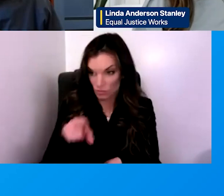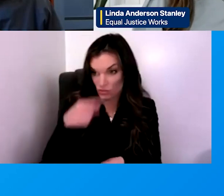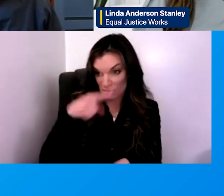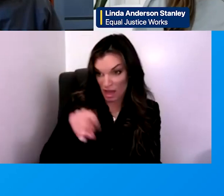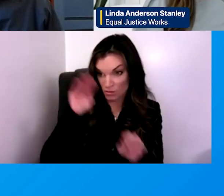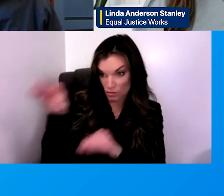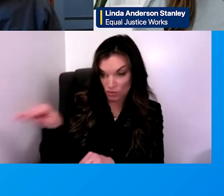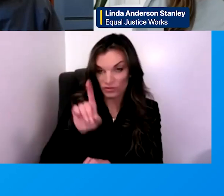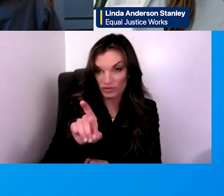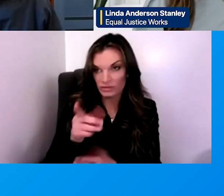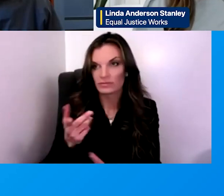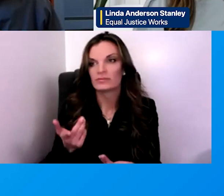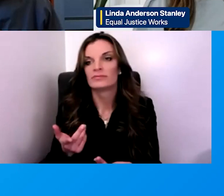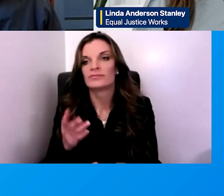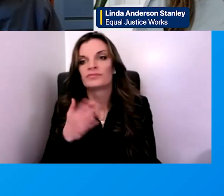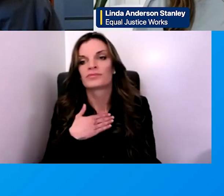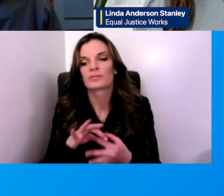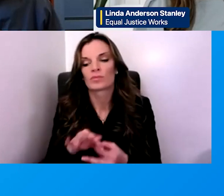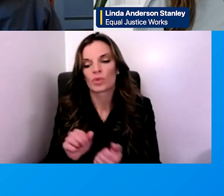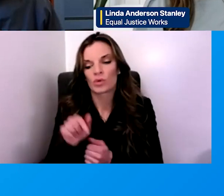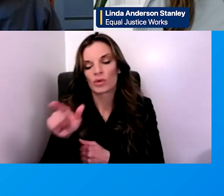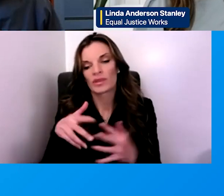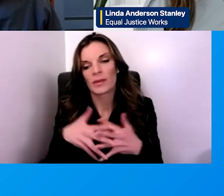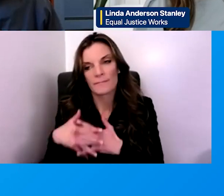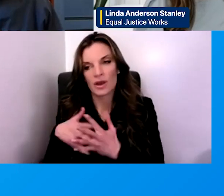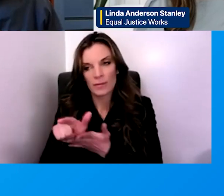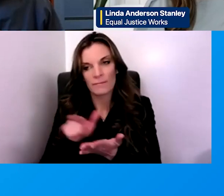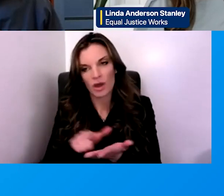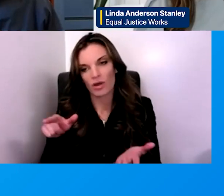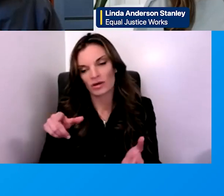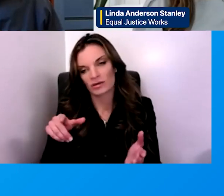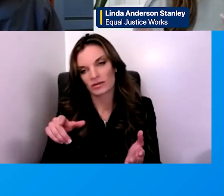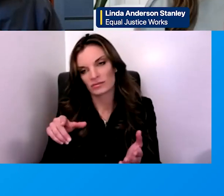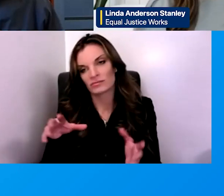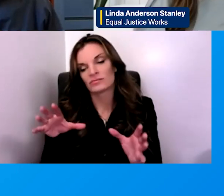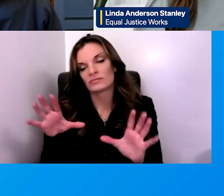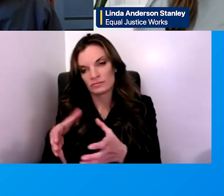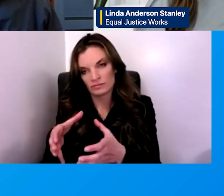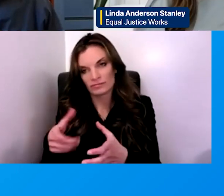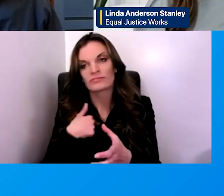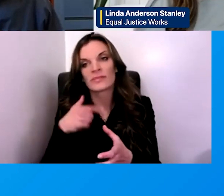And through my work with the American bar association I do have the ability to work with FEMA and up lift these types of